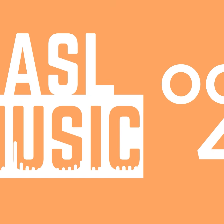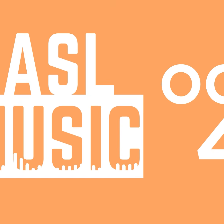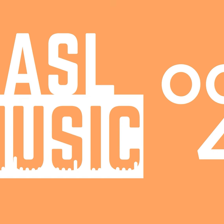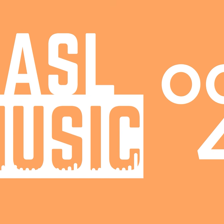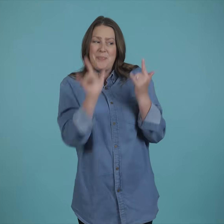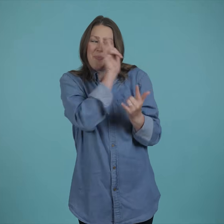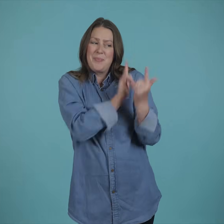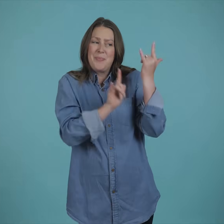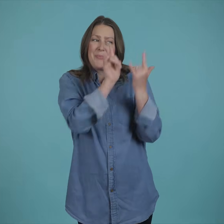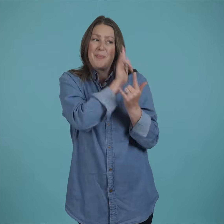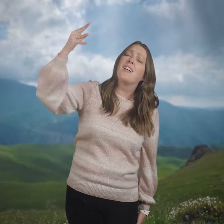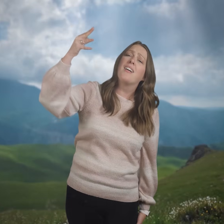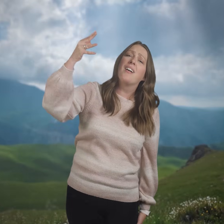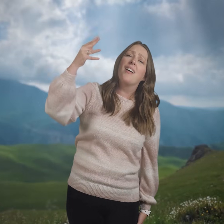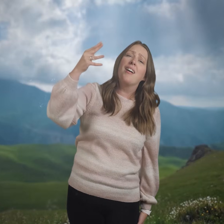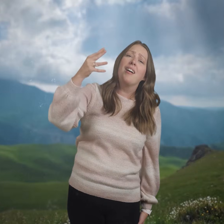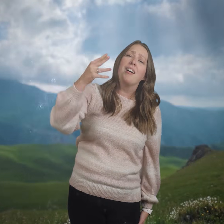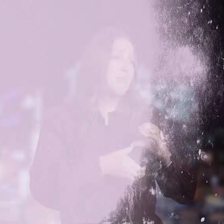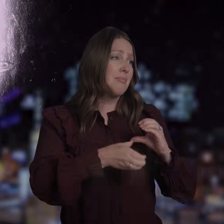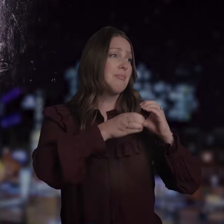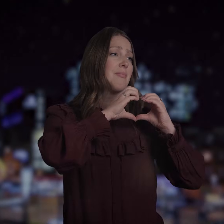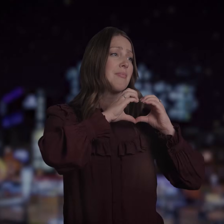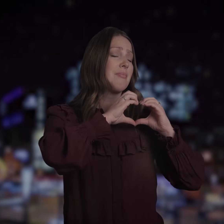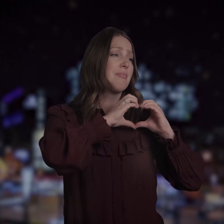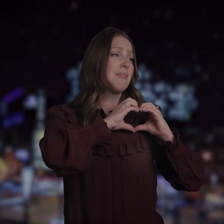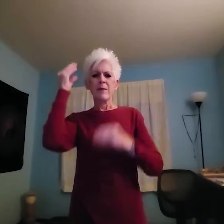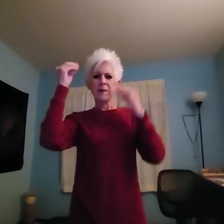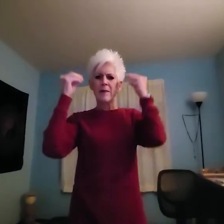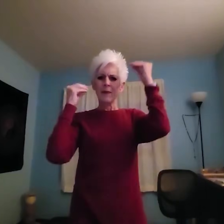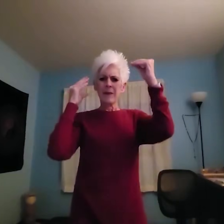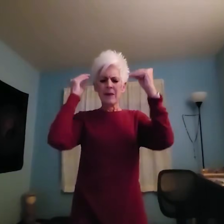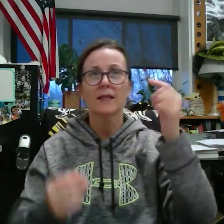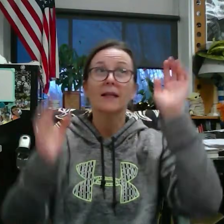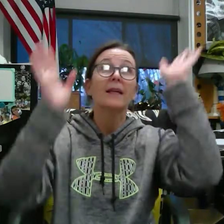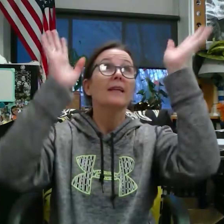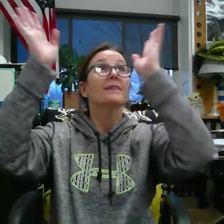Mini Intensive, a three hour live course where you'll learn how to translate